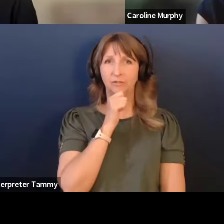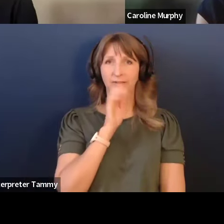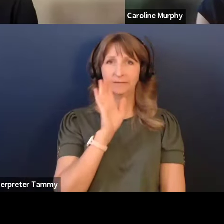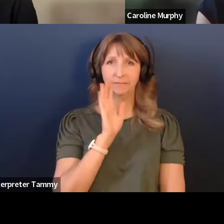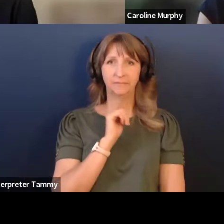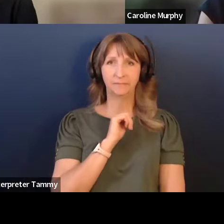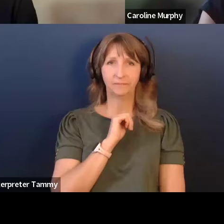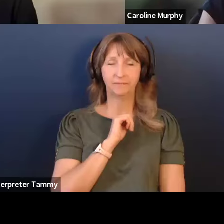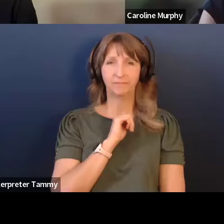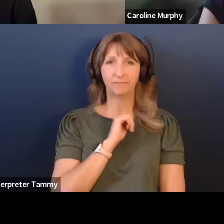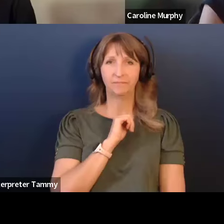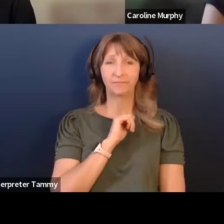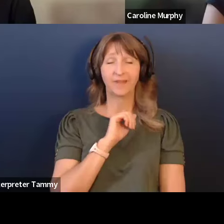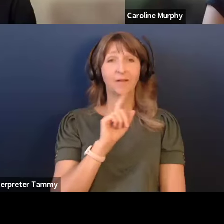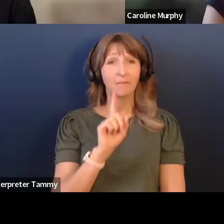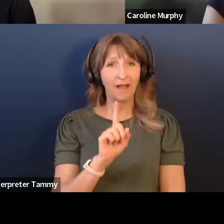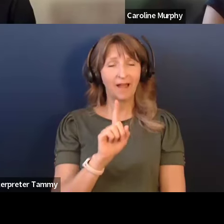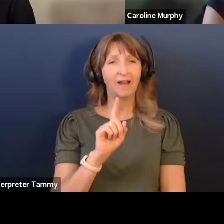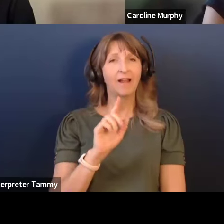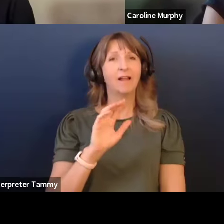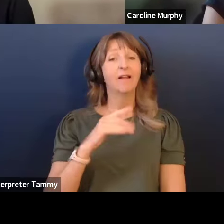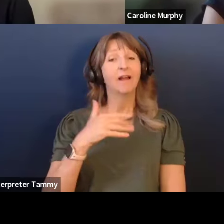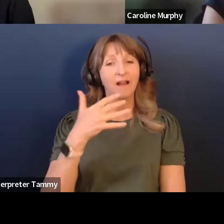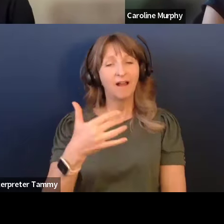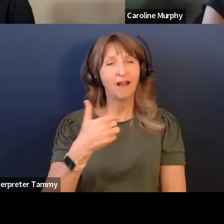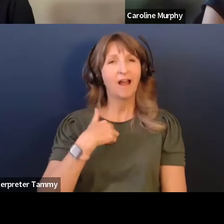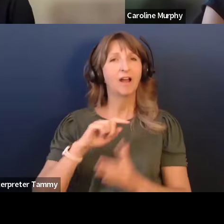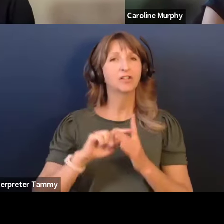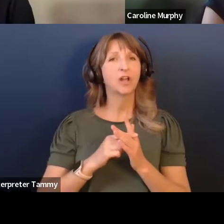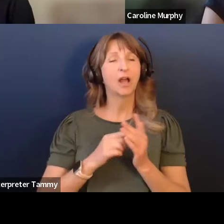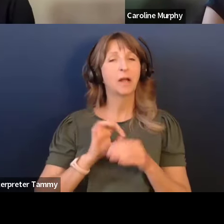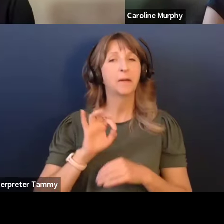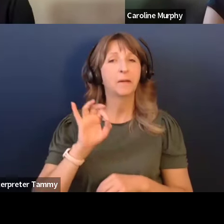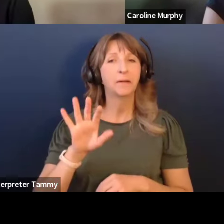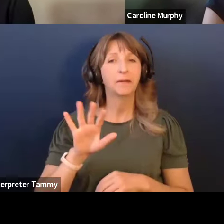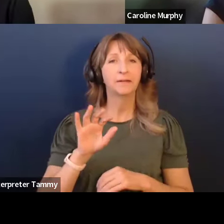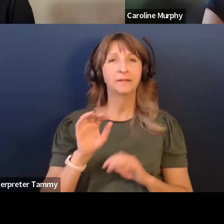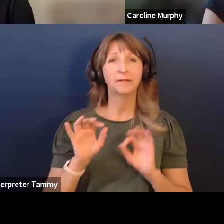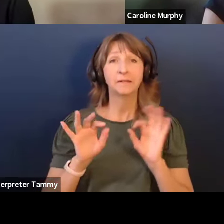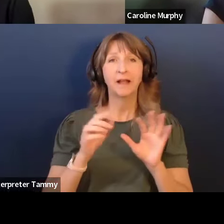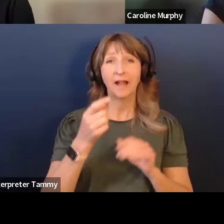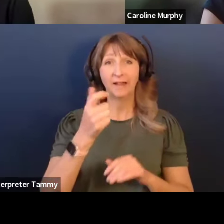but when I started revealing little bits of my true life experience with people, that's when and